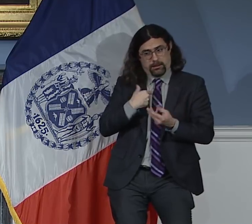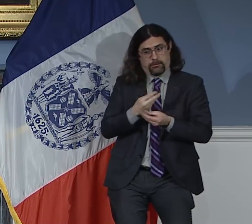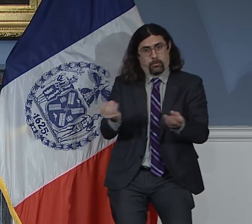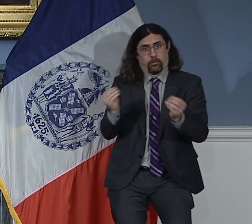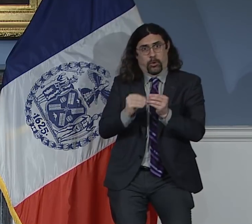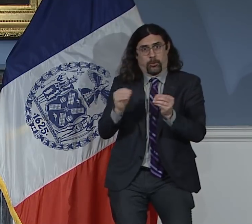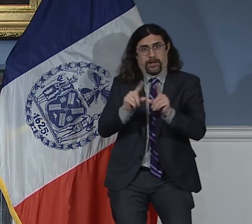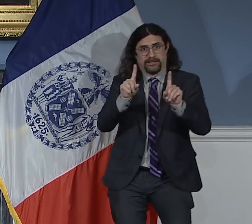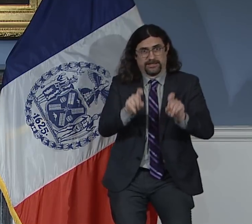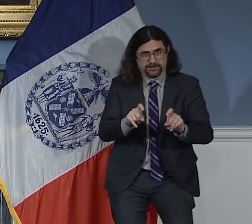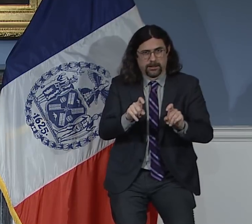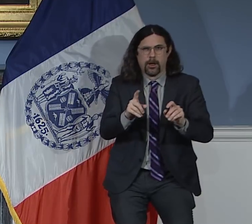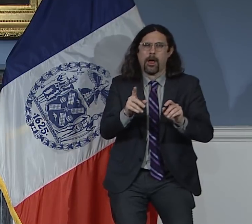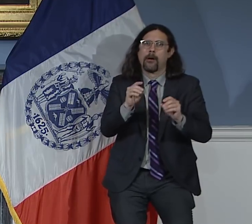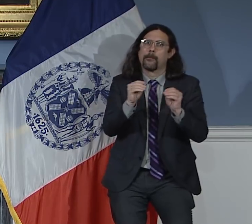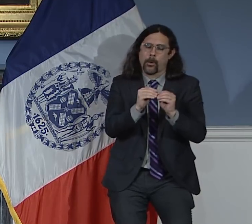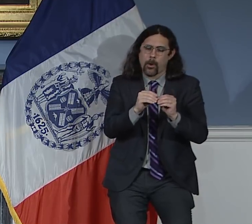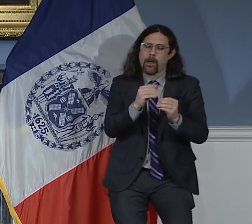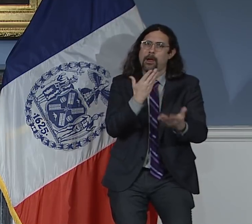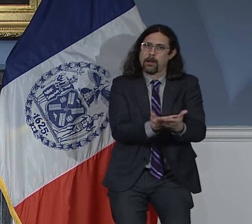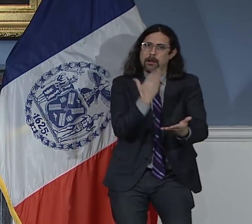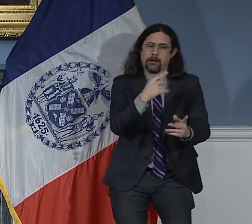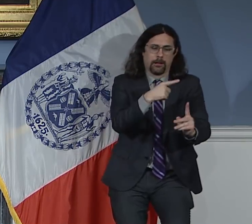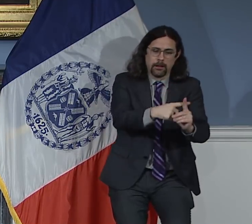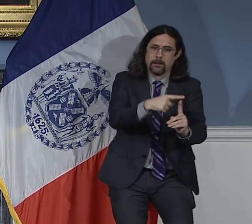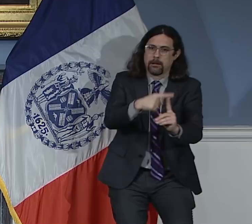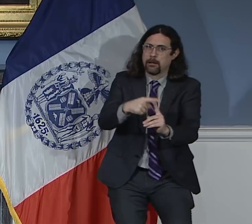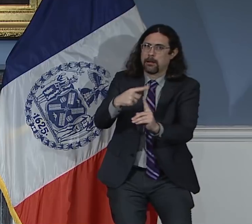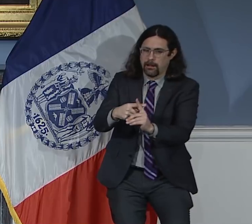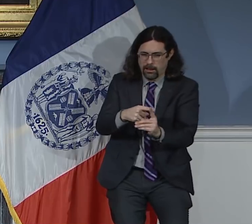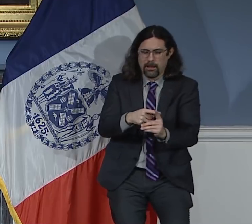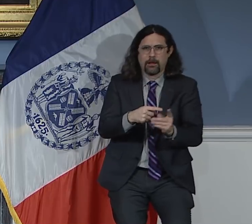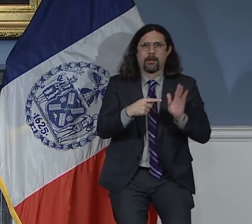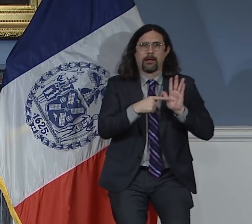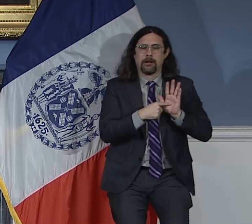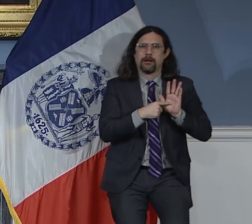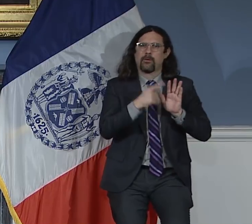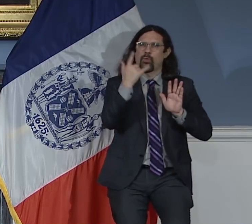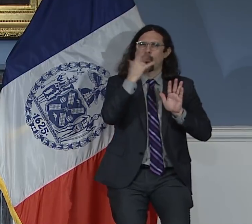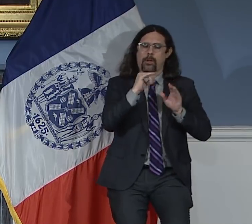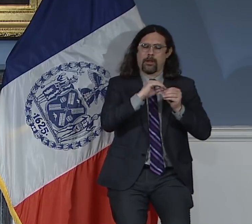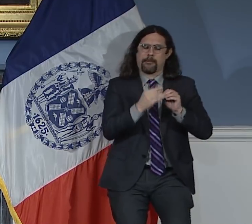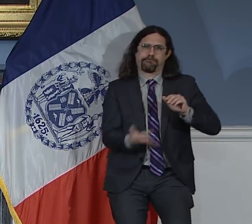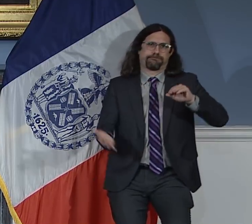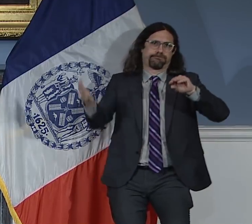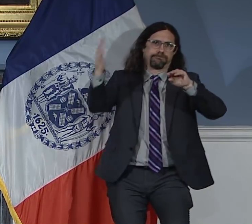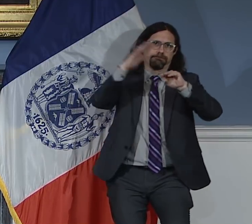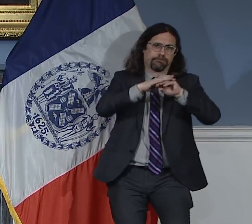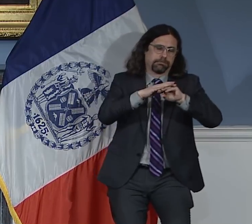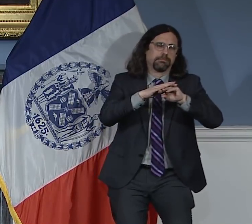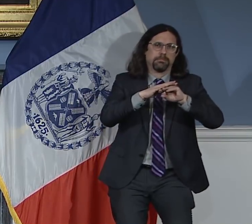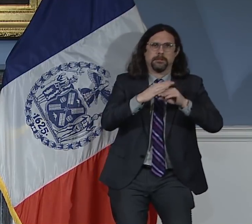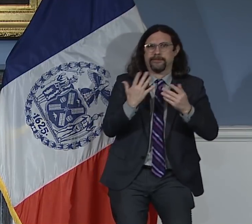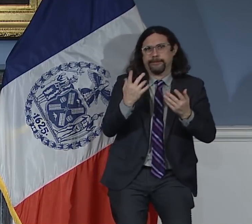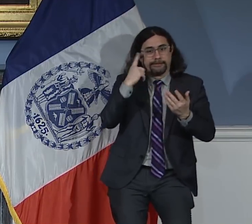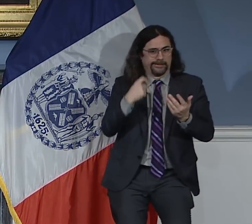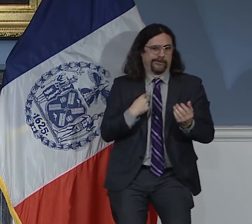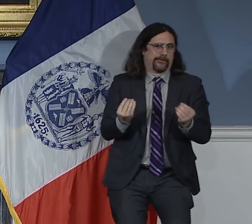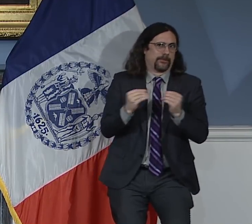CAPTURED. THIS NUMBER IS NONETHELESS VERY, VERY PAINFUL. I WILL TELL YOU THAT THE CITY OF